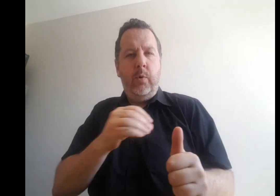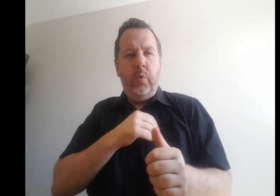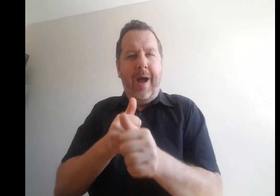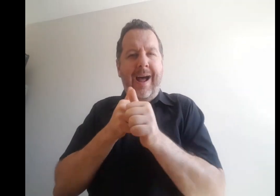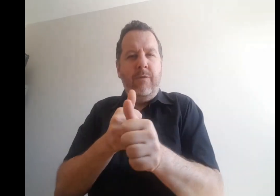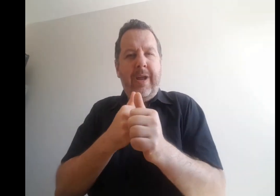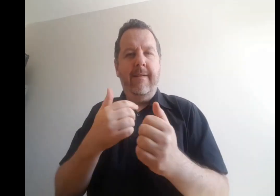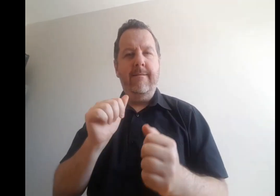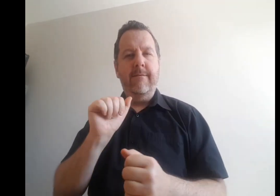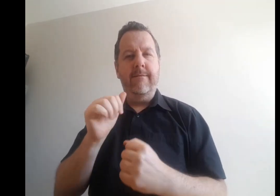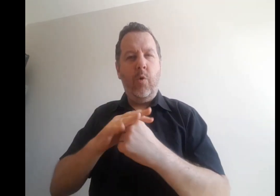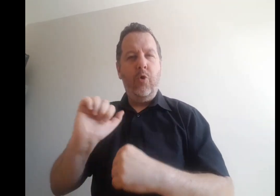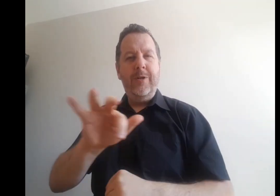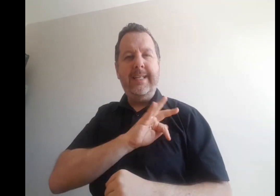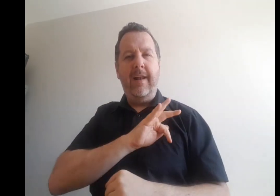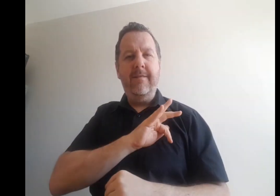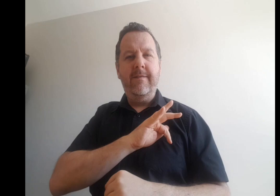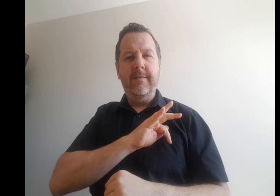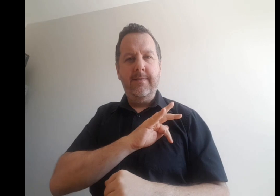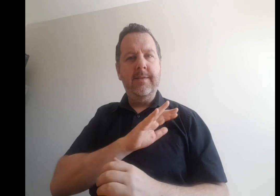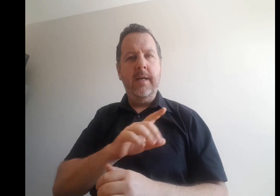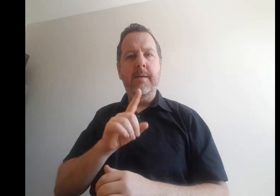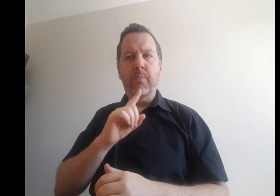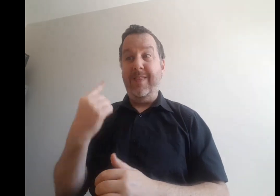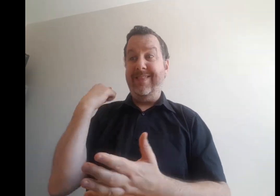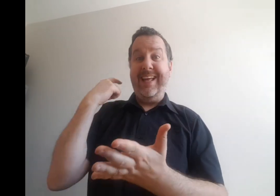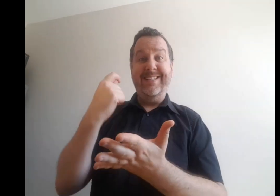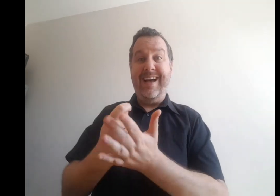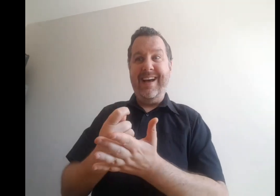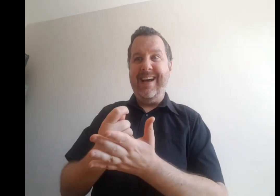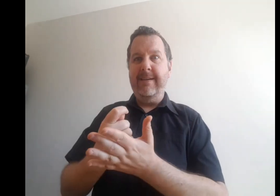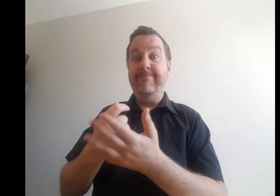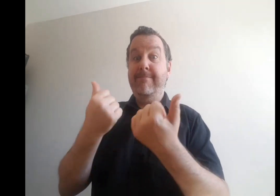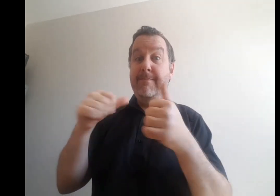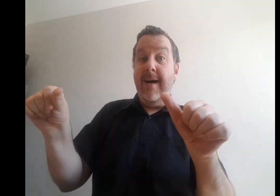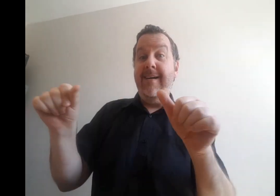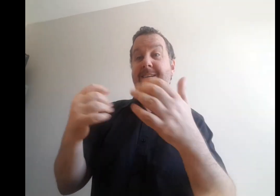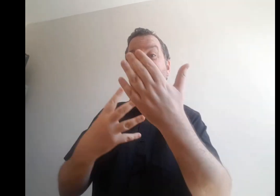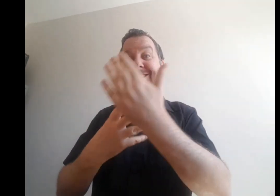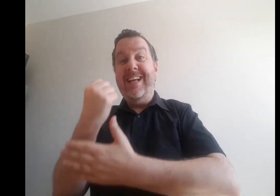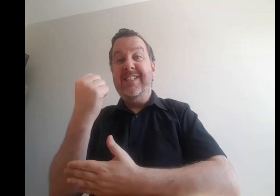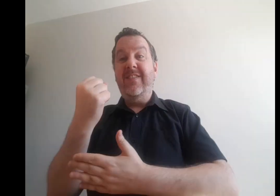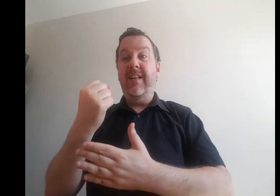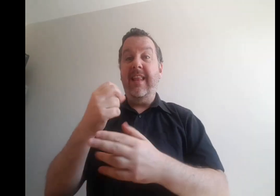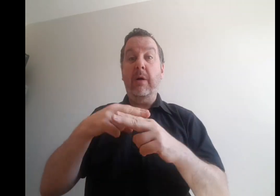But she just did not have a chance of succeeding at that time outside of the workhouse,